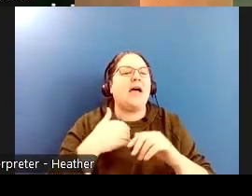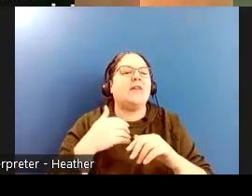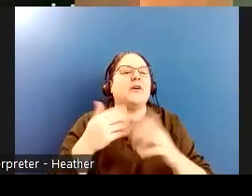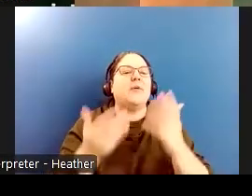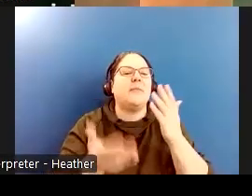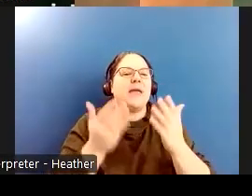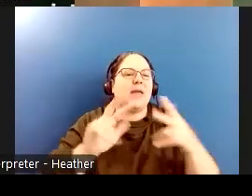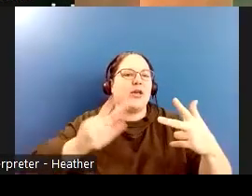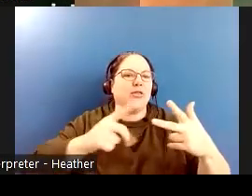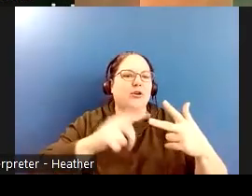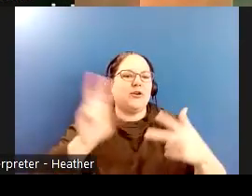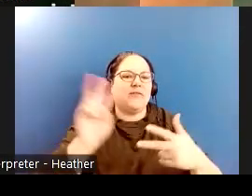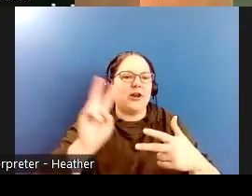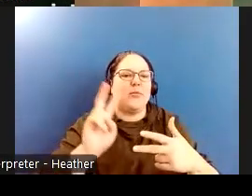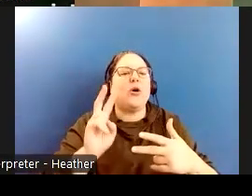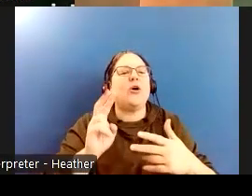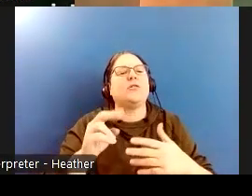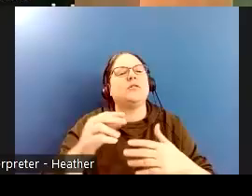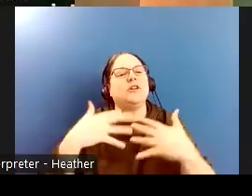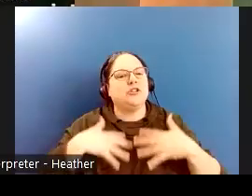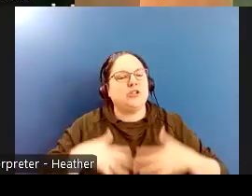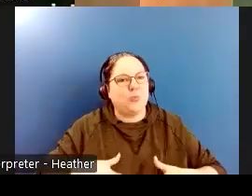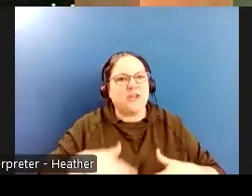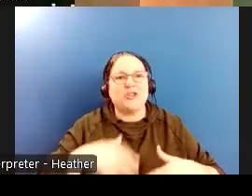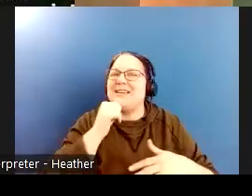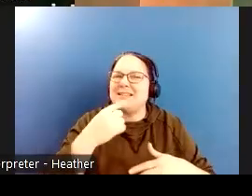effect changes. So it's not really telling us when it's going to change but it's going to